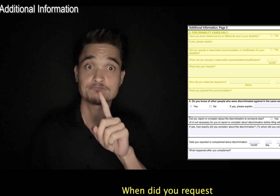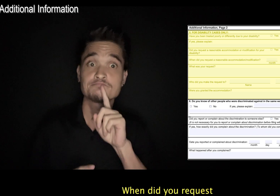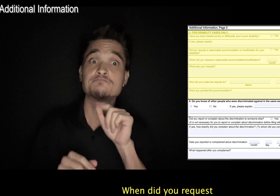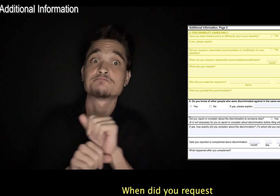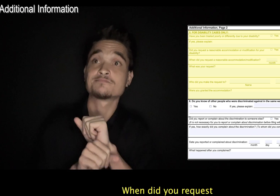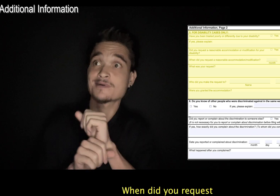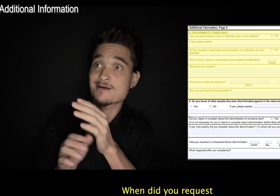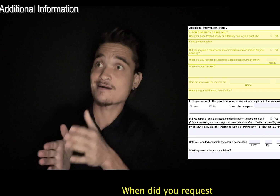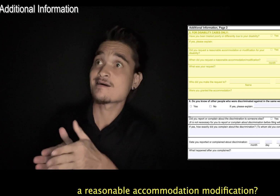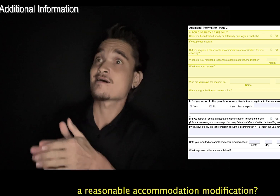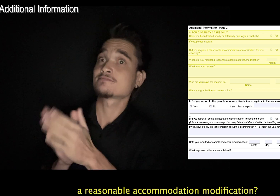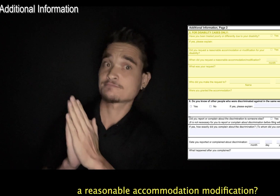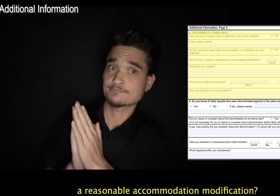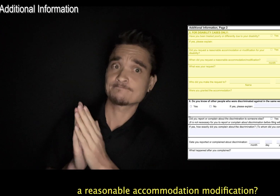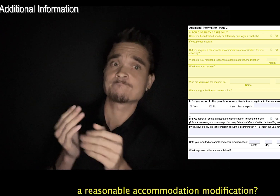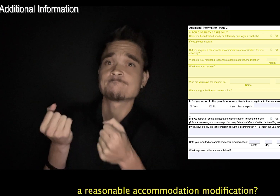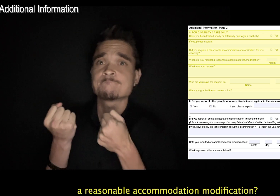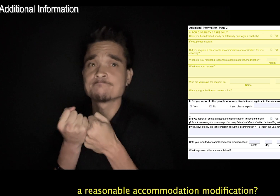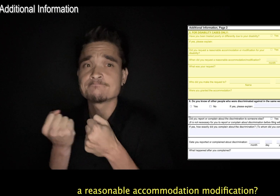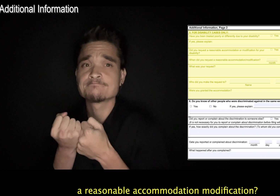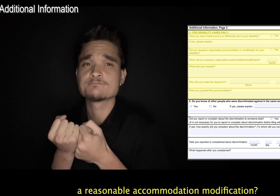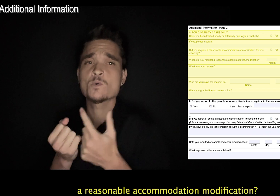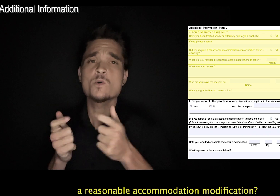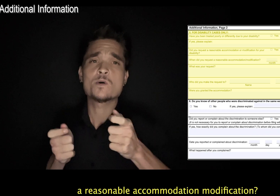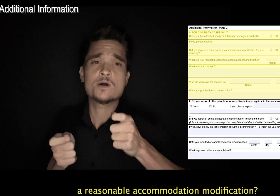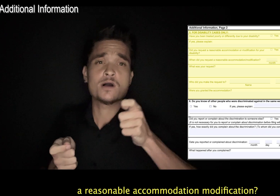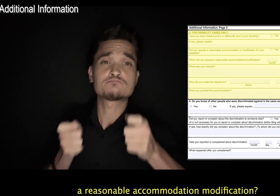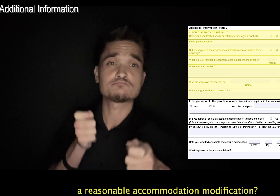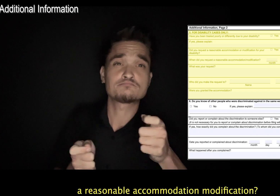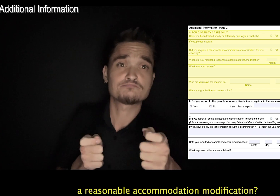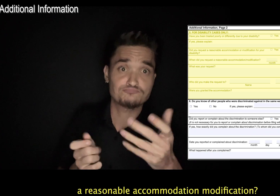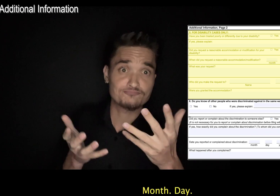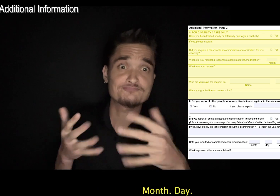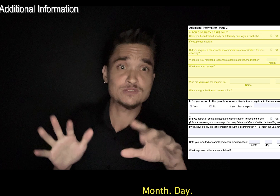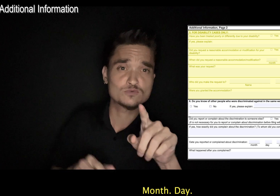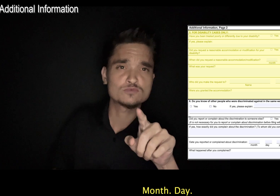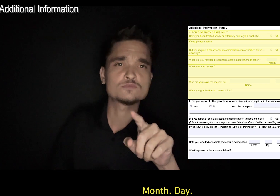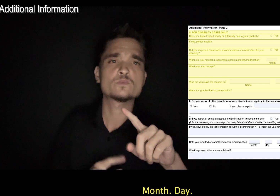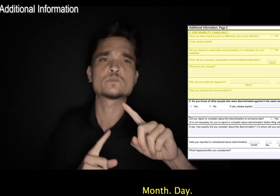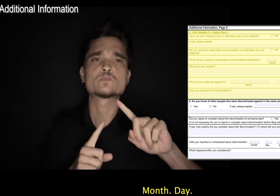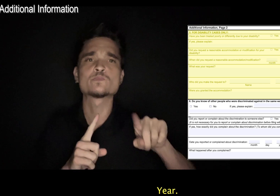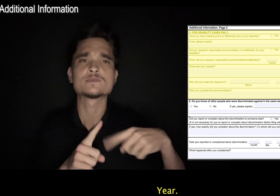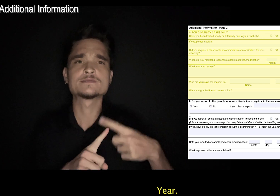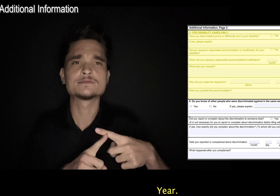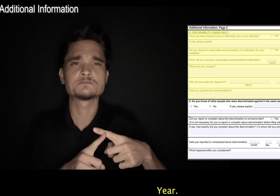When did you request a reasonable accommodation modification? Month. Day. Year.